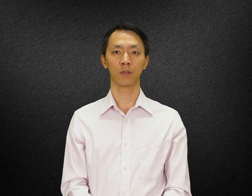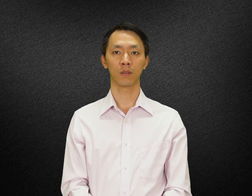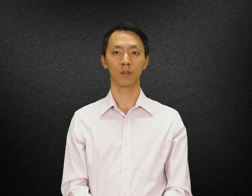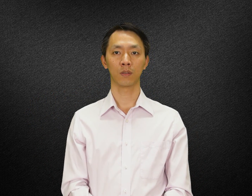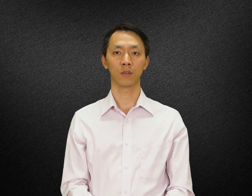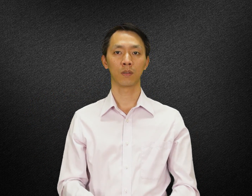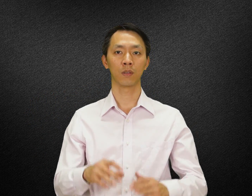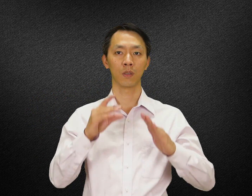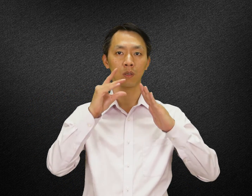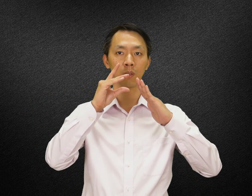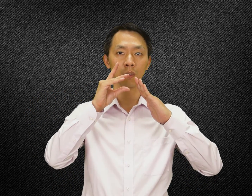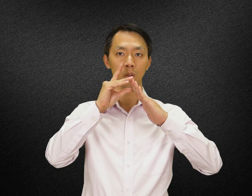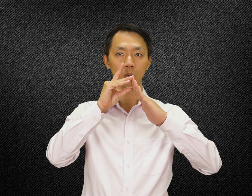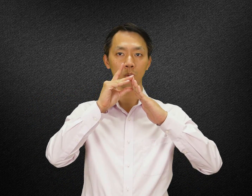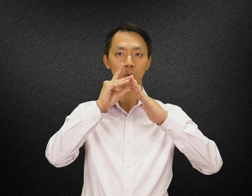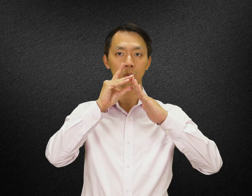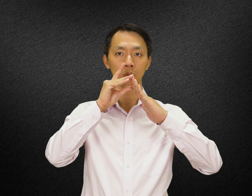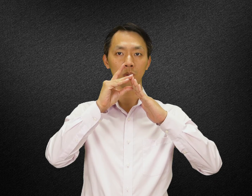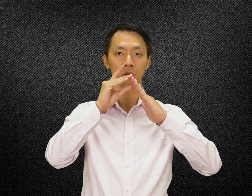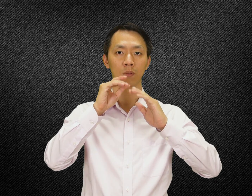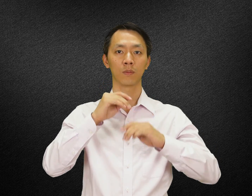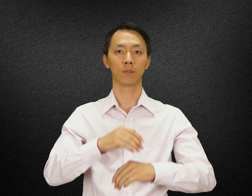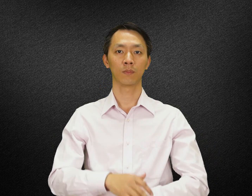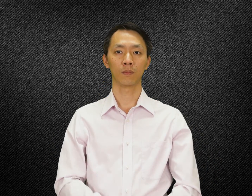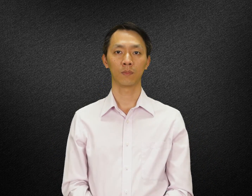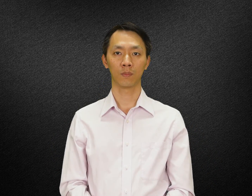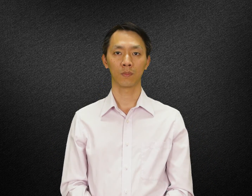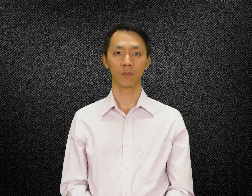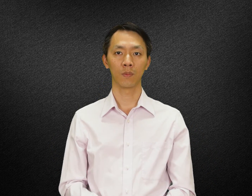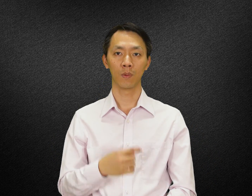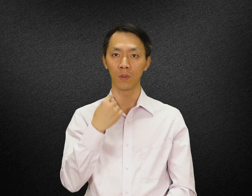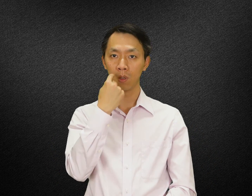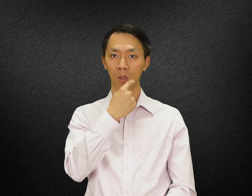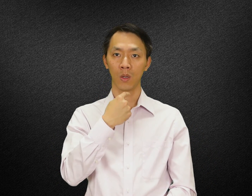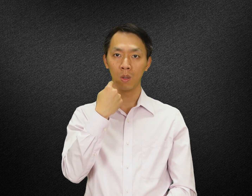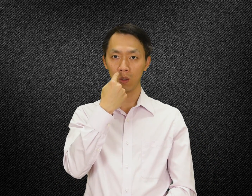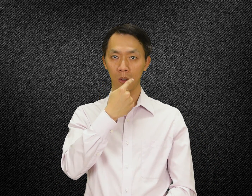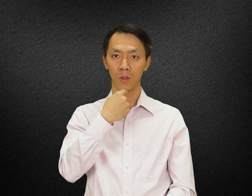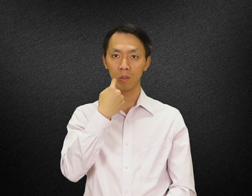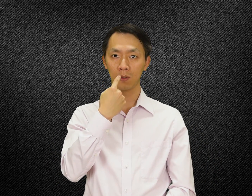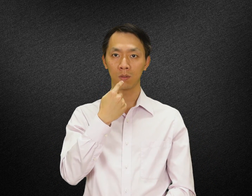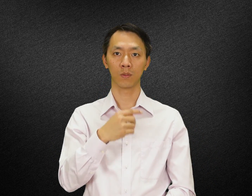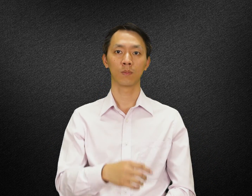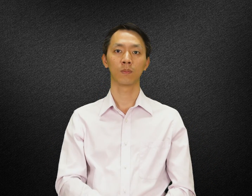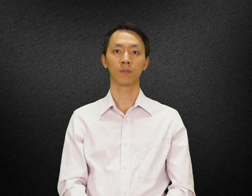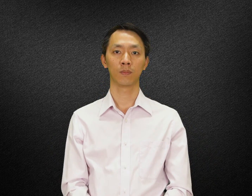household mouth